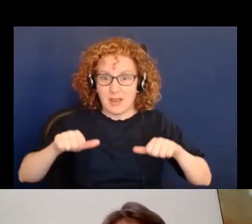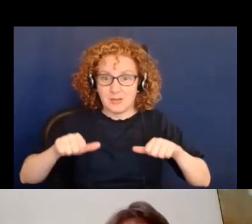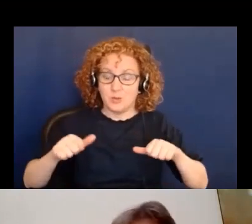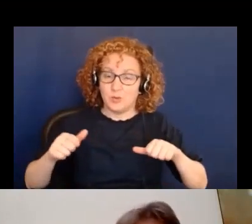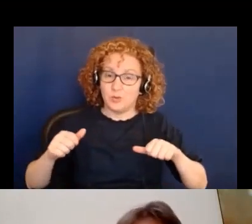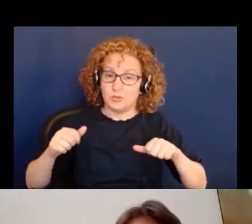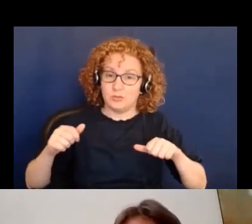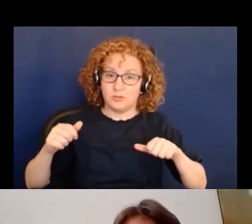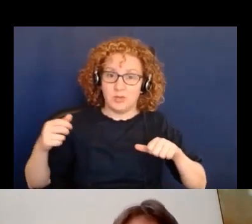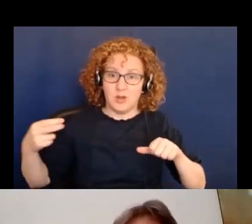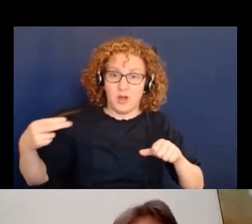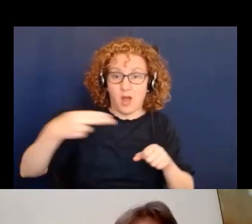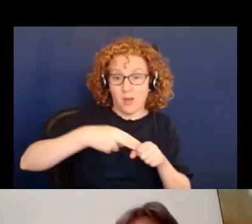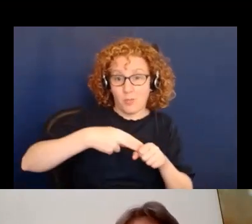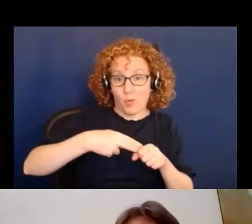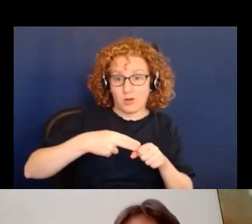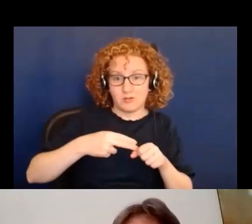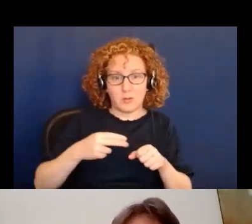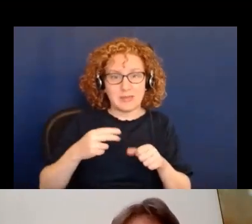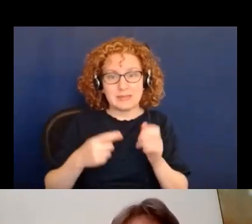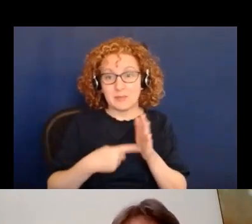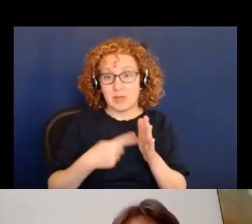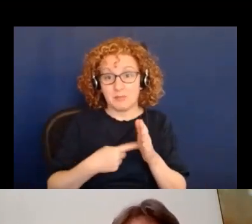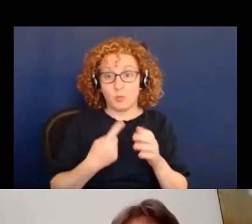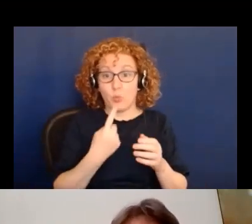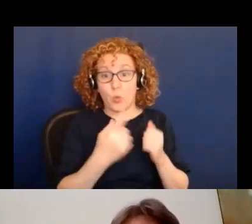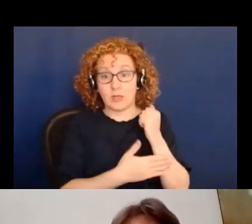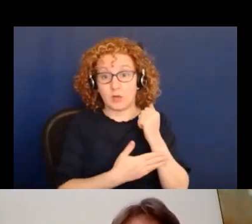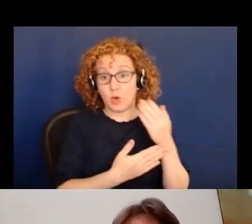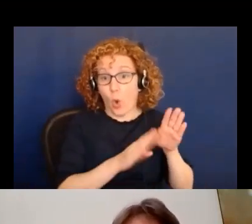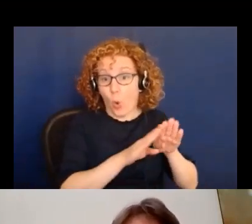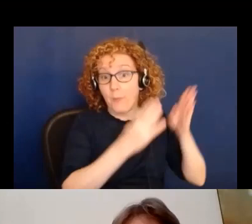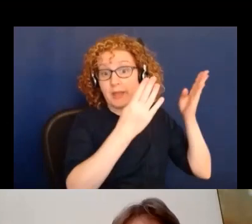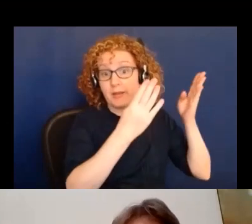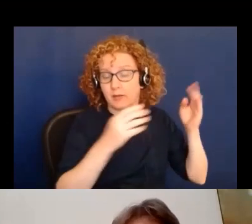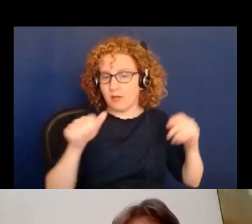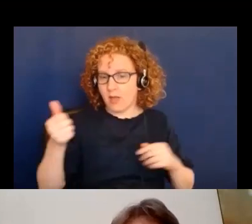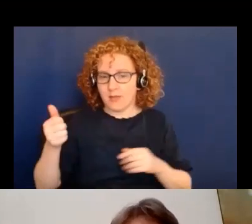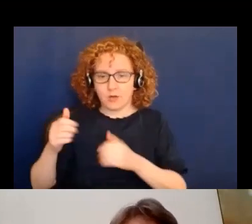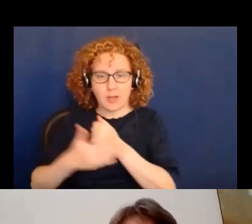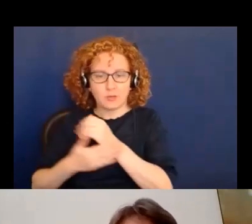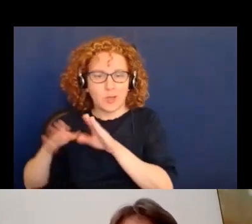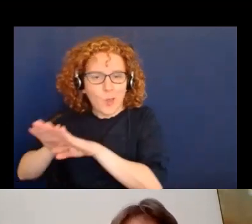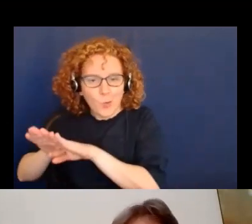at different times it's not just a one shot where before we could do everything one way no we're